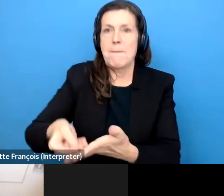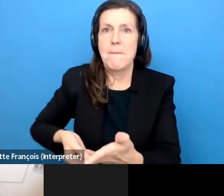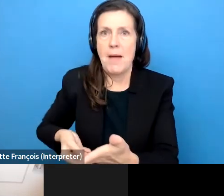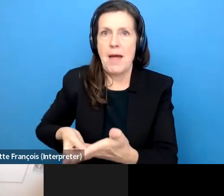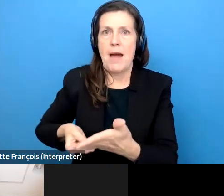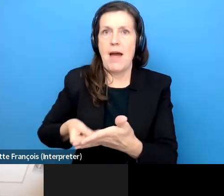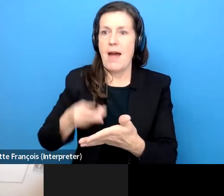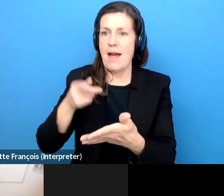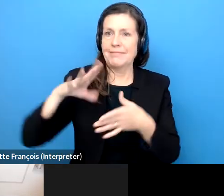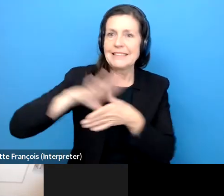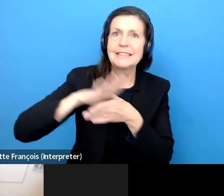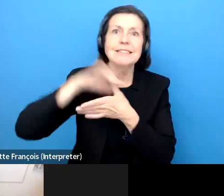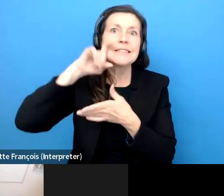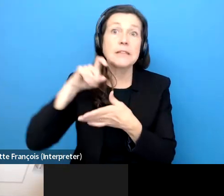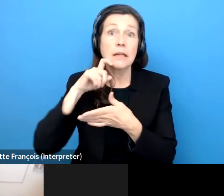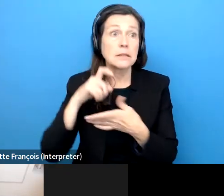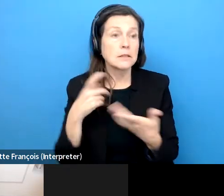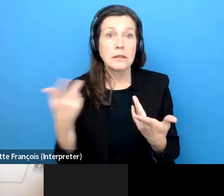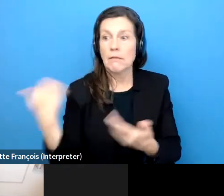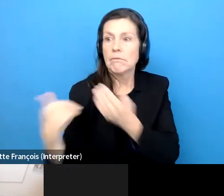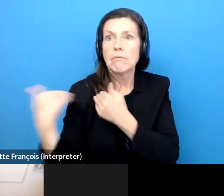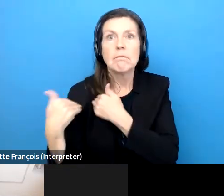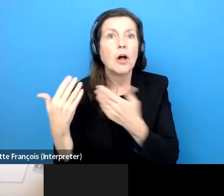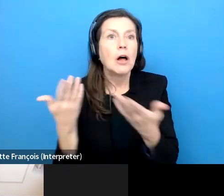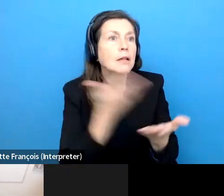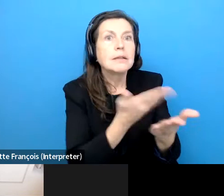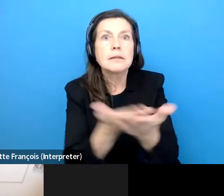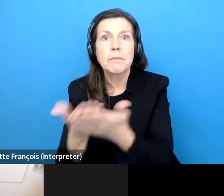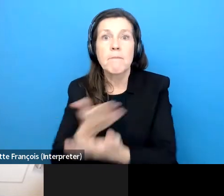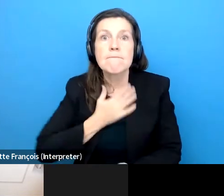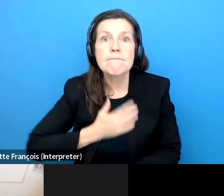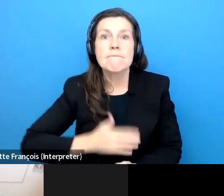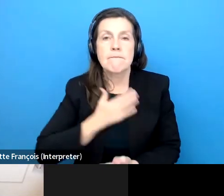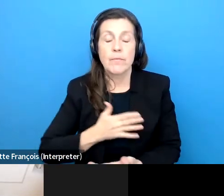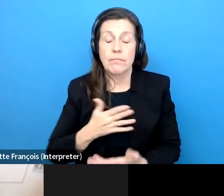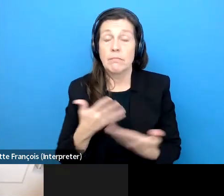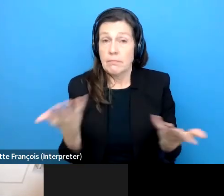There are people who want to use, to objectify women and even girls.